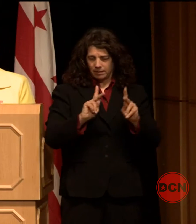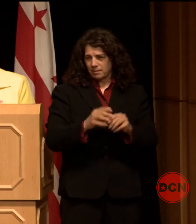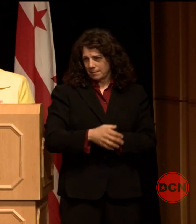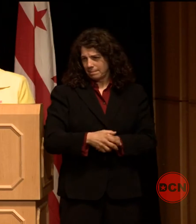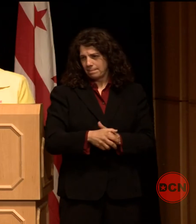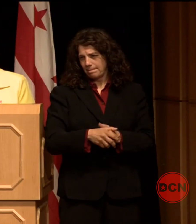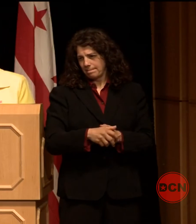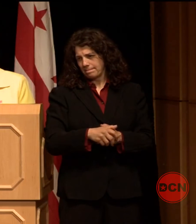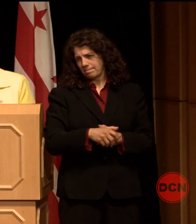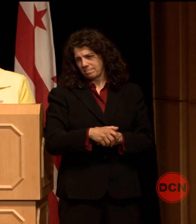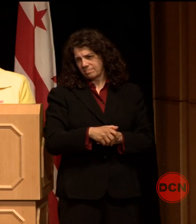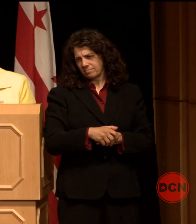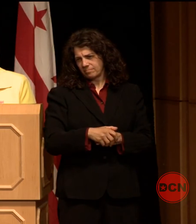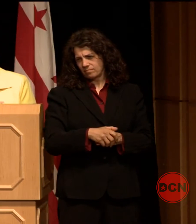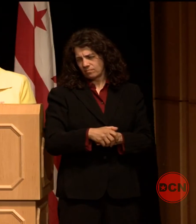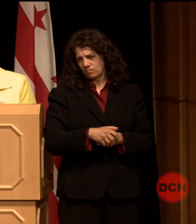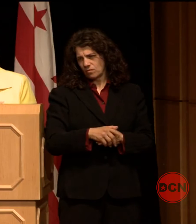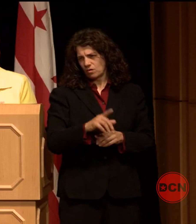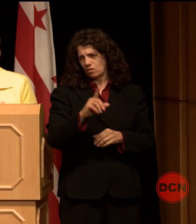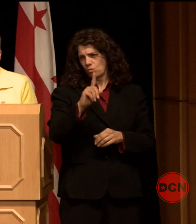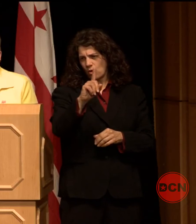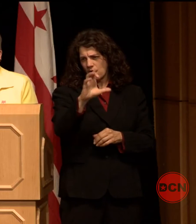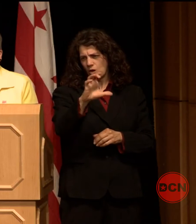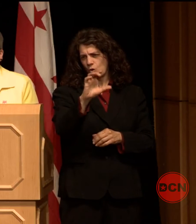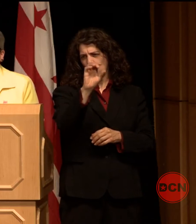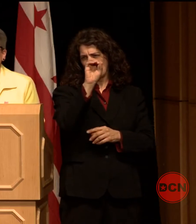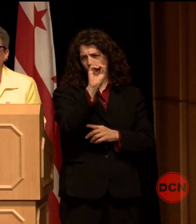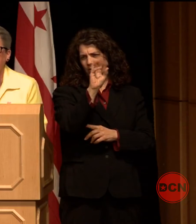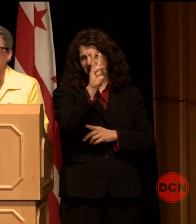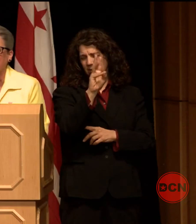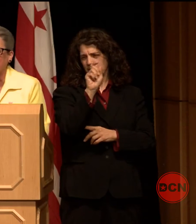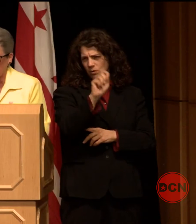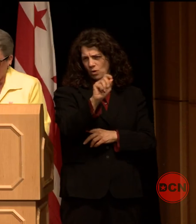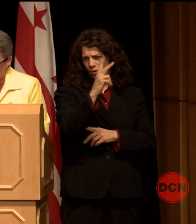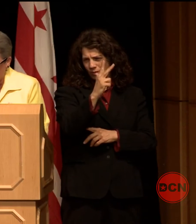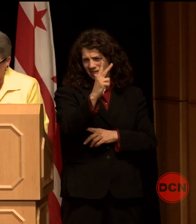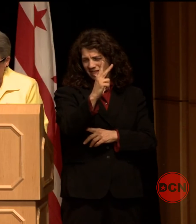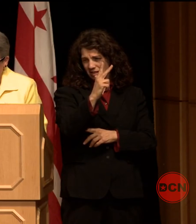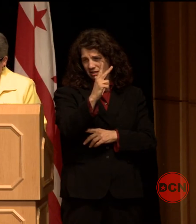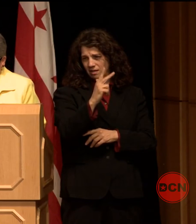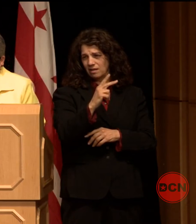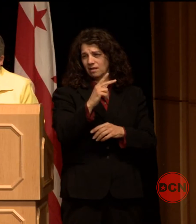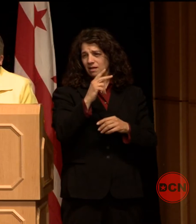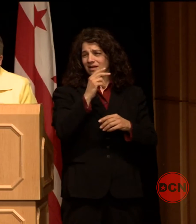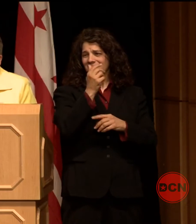106.3 MILLION TO 19 DIFFERENT PROJECTS FOR AFFORDABLE HOUSING.